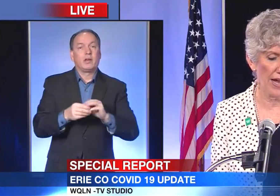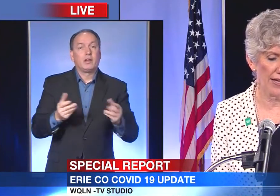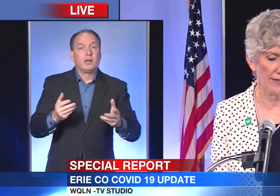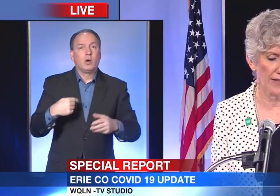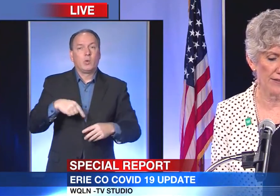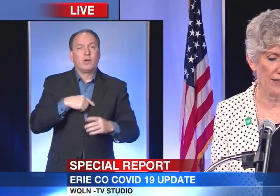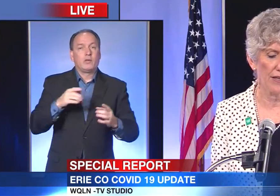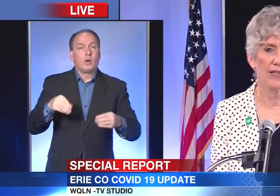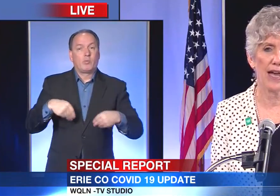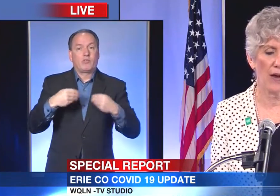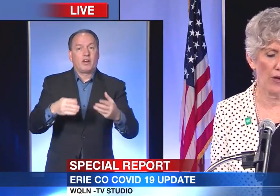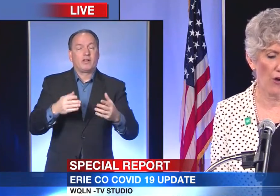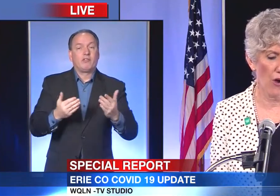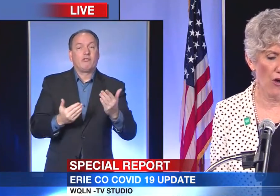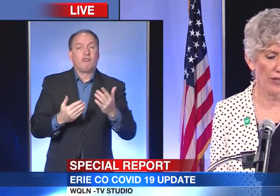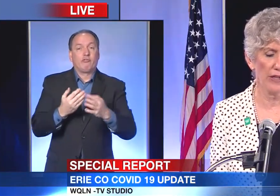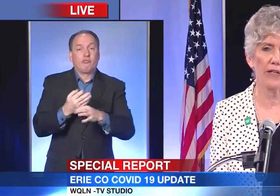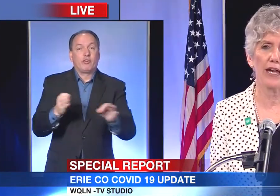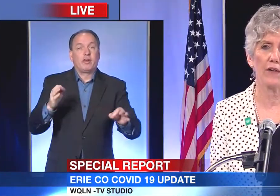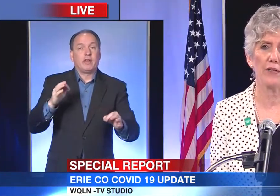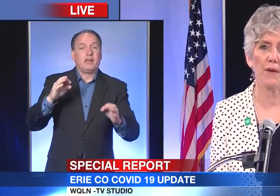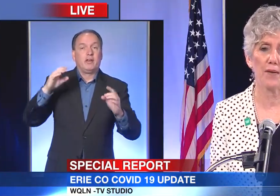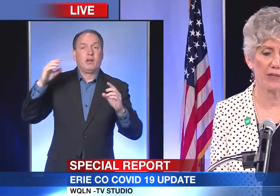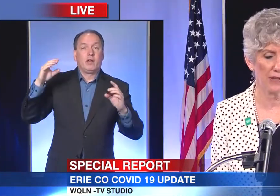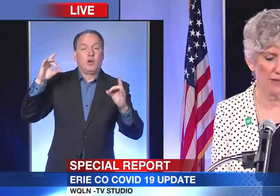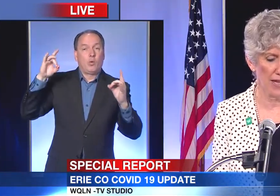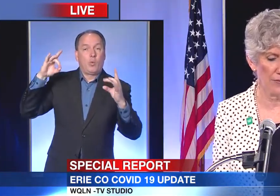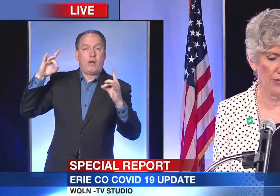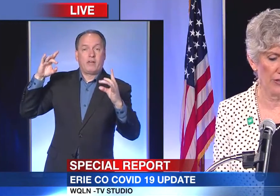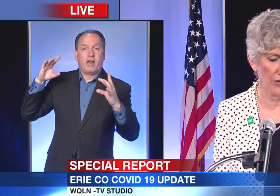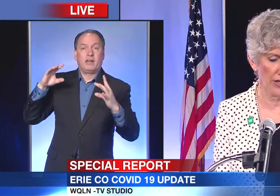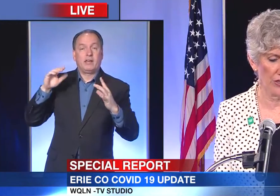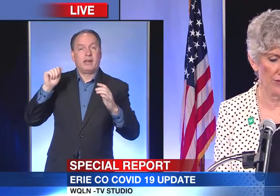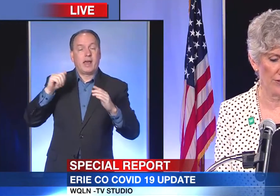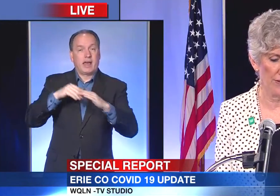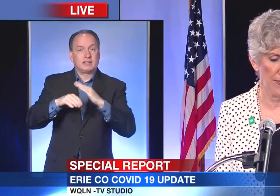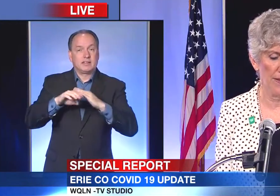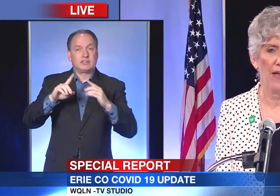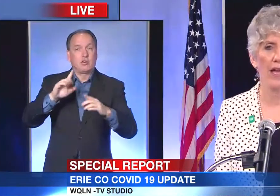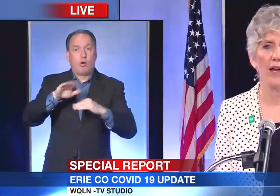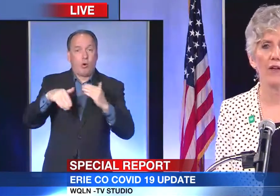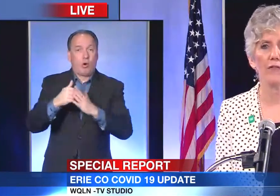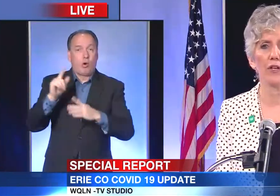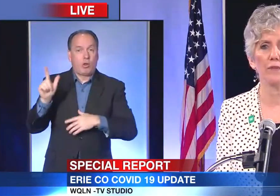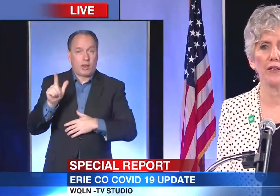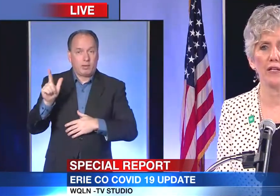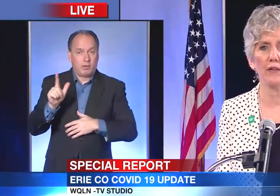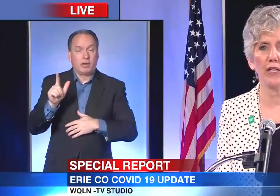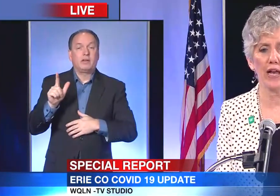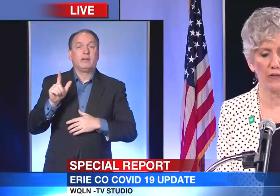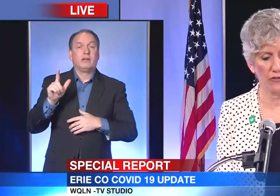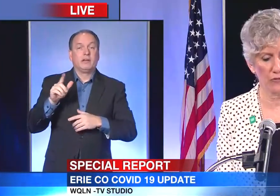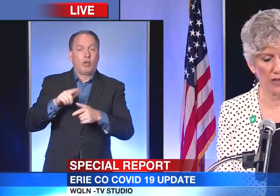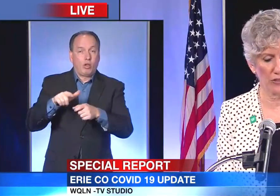THAT'S ALSO A GOOD NEWS STORY. AND THAT'S THAT WE HAVE PROVIDED FREE WIFI ACCESS NOW AT ALL ERIE